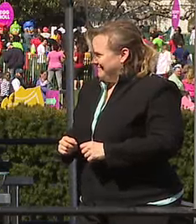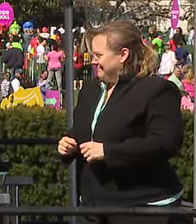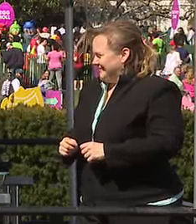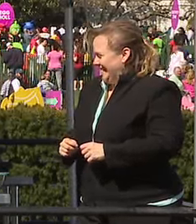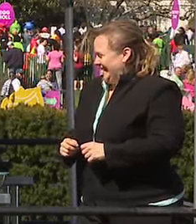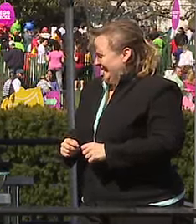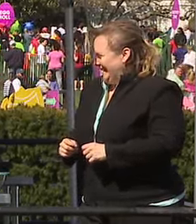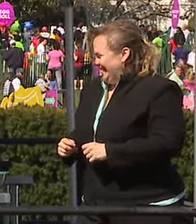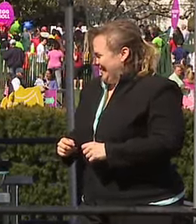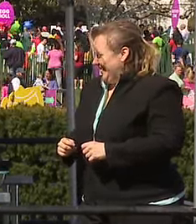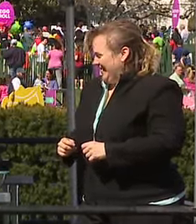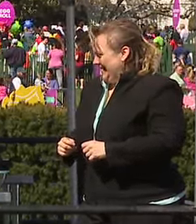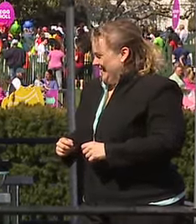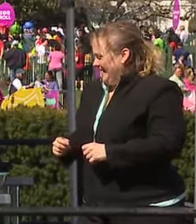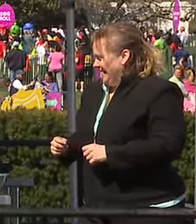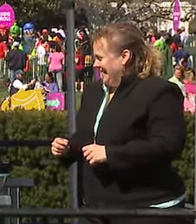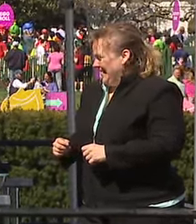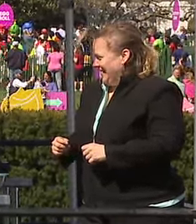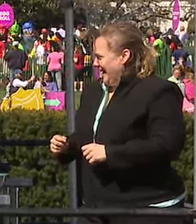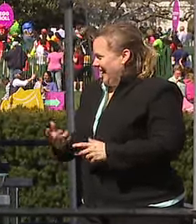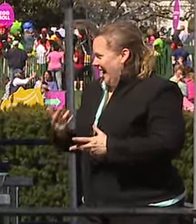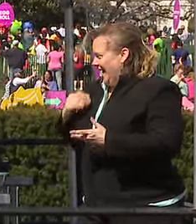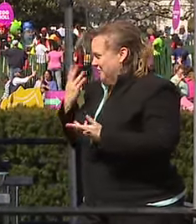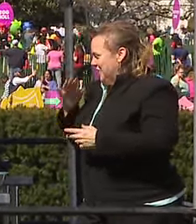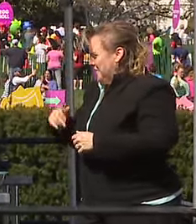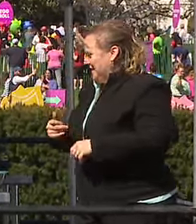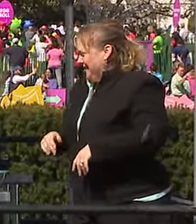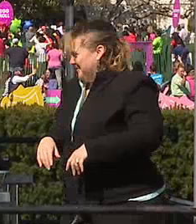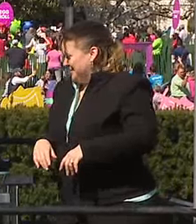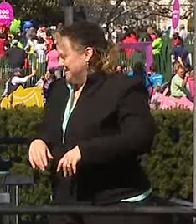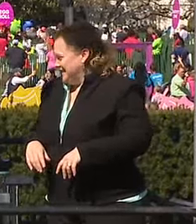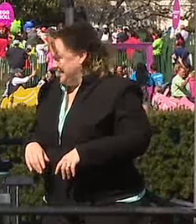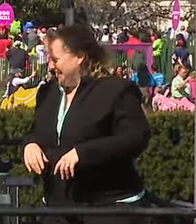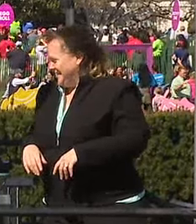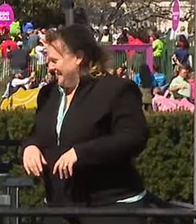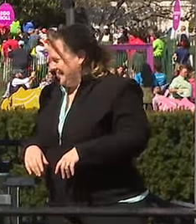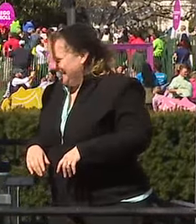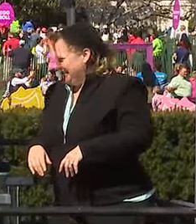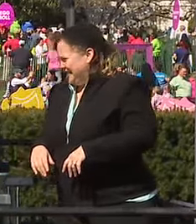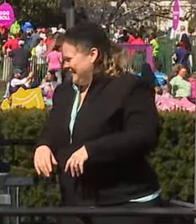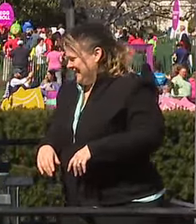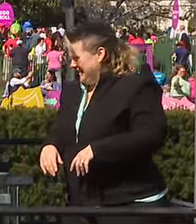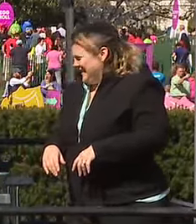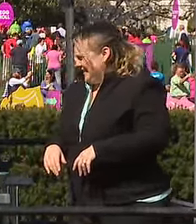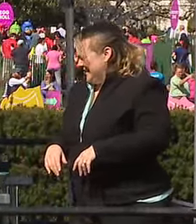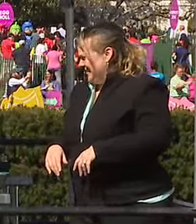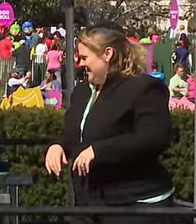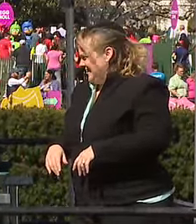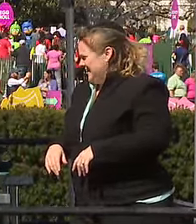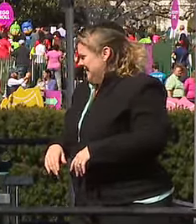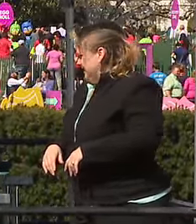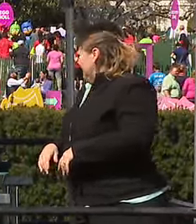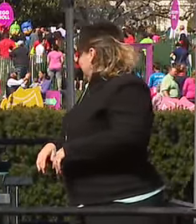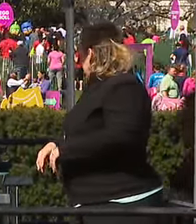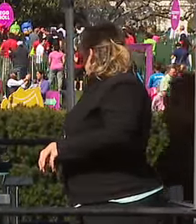How do you open this?